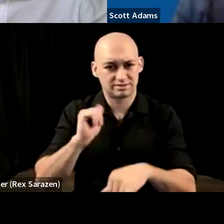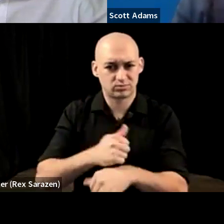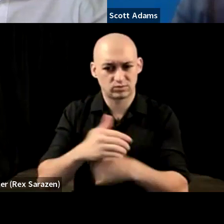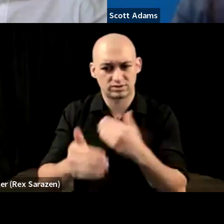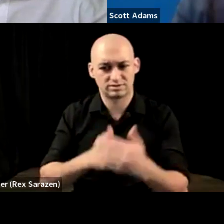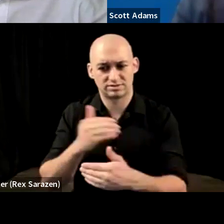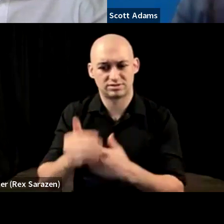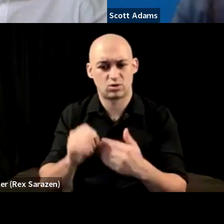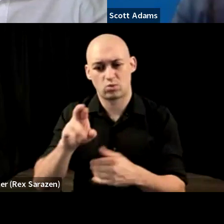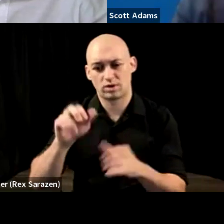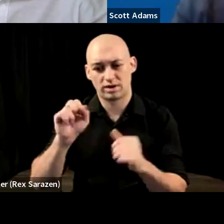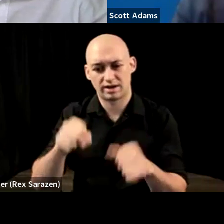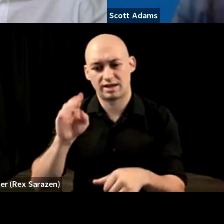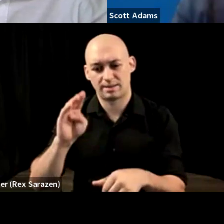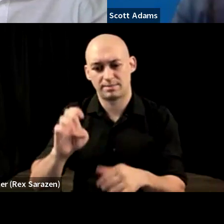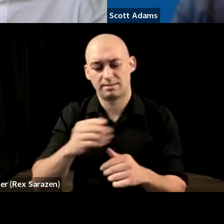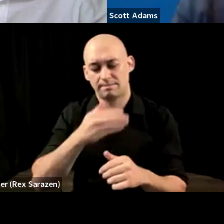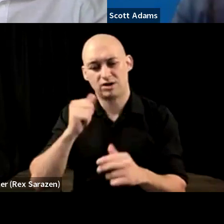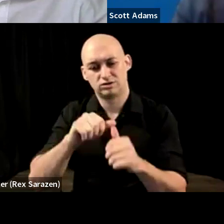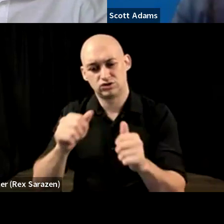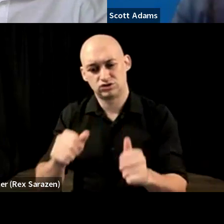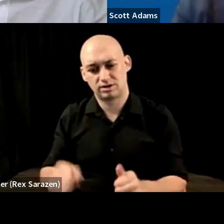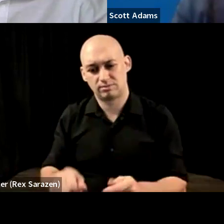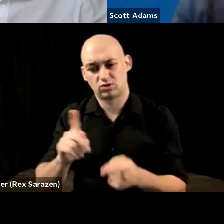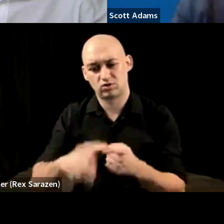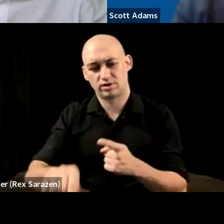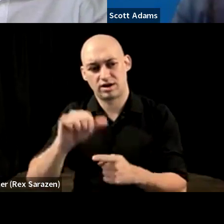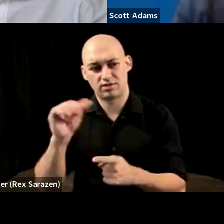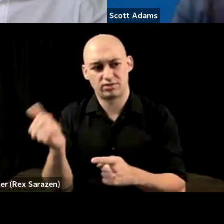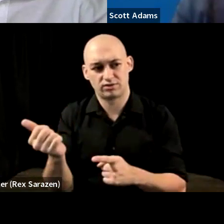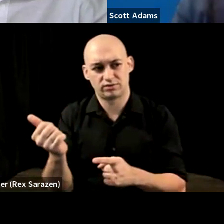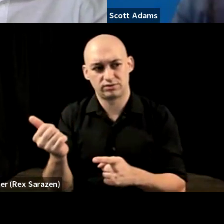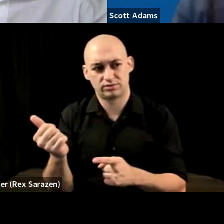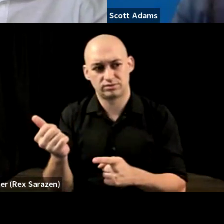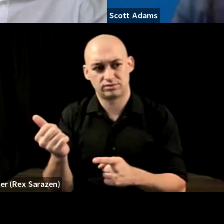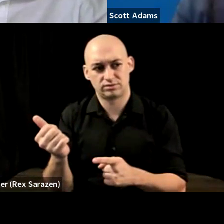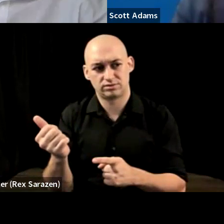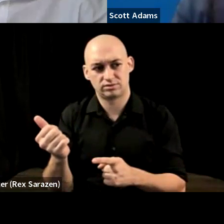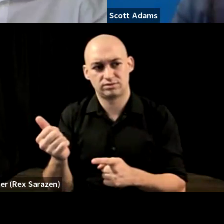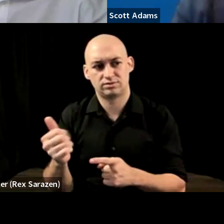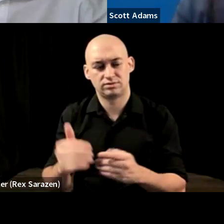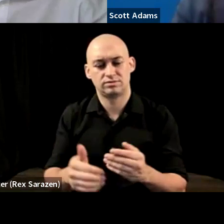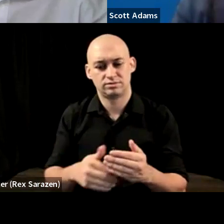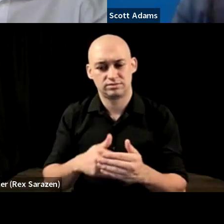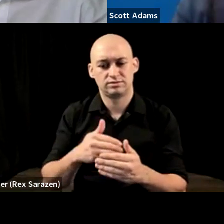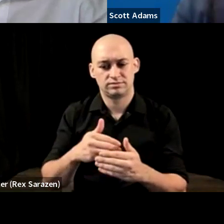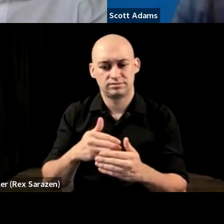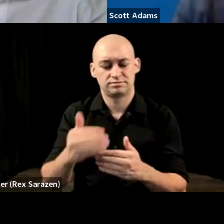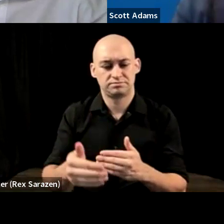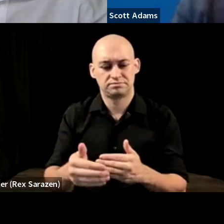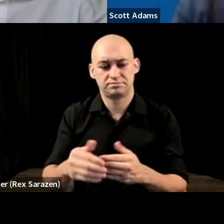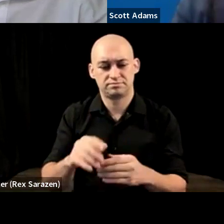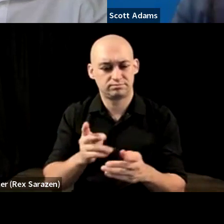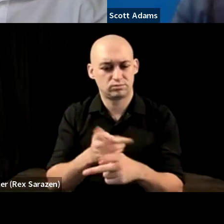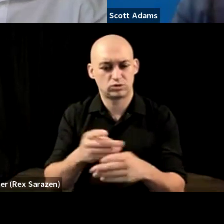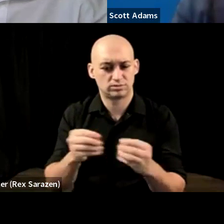it be better shaped to another. thematic, if you will, that would produce more conversation